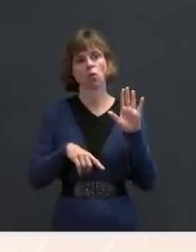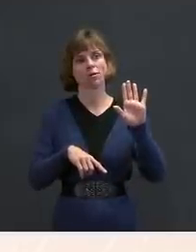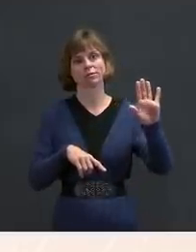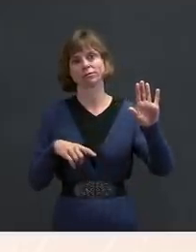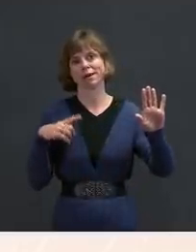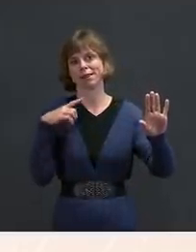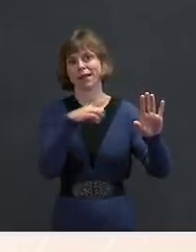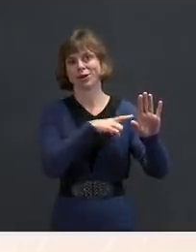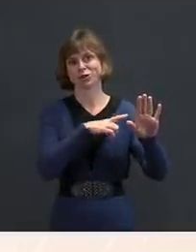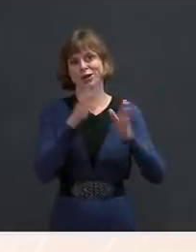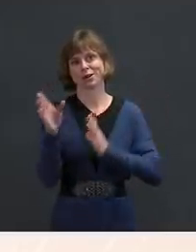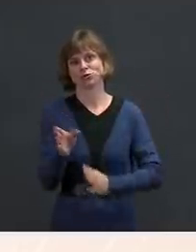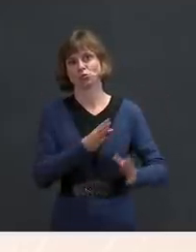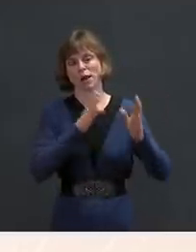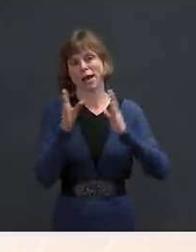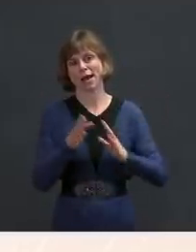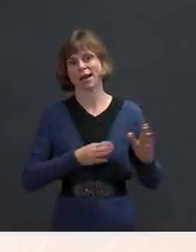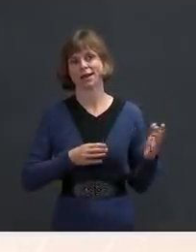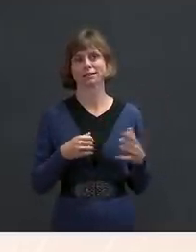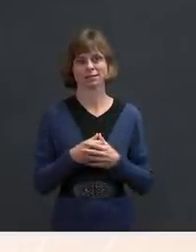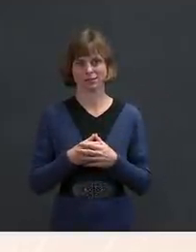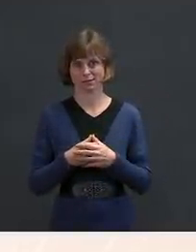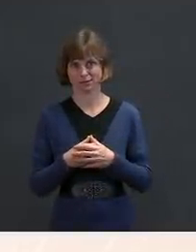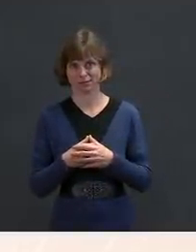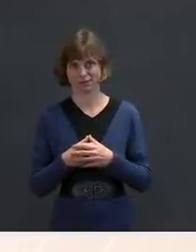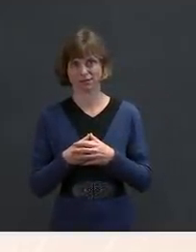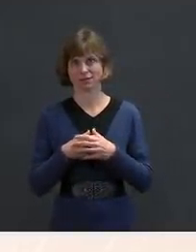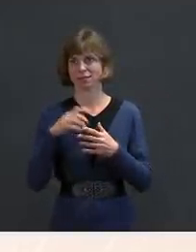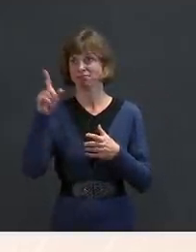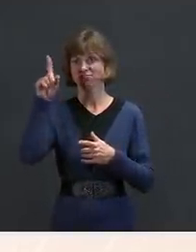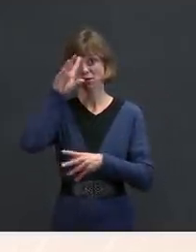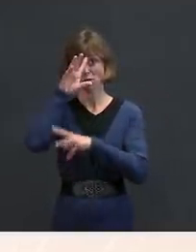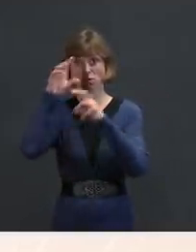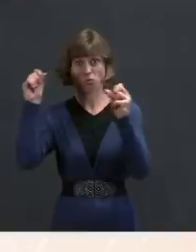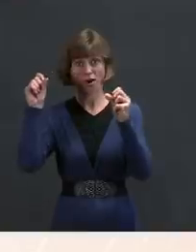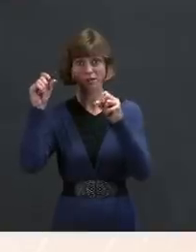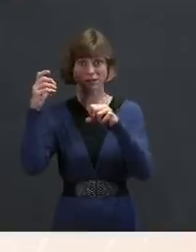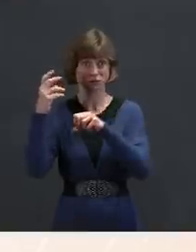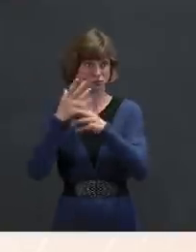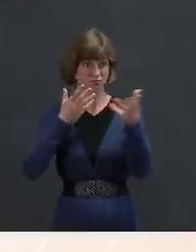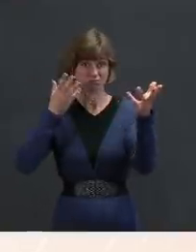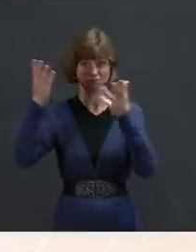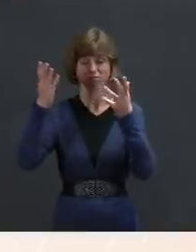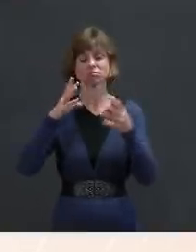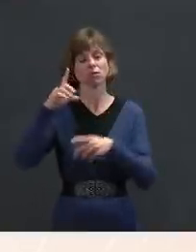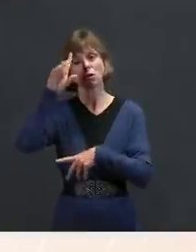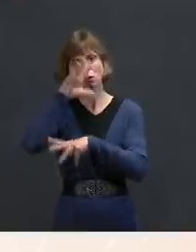that the administration employs. The administration is committed to passing immigration legislation,